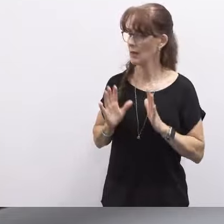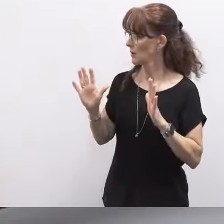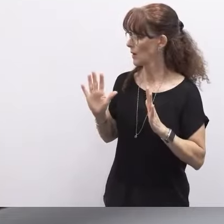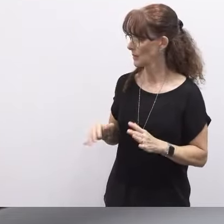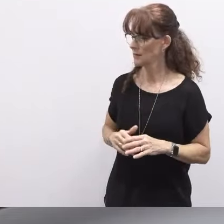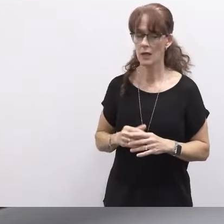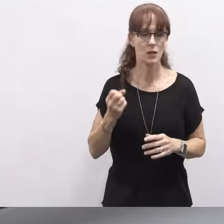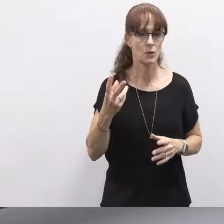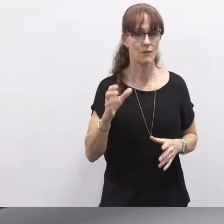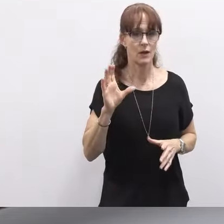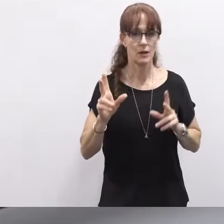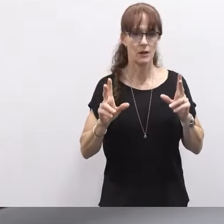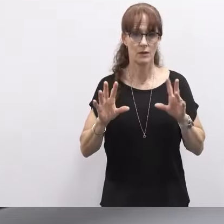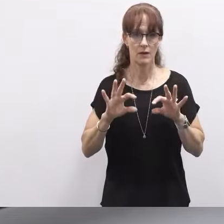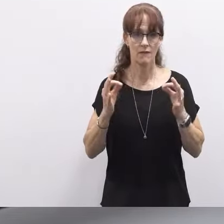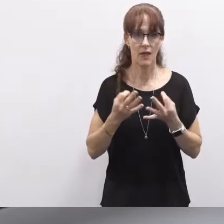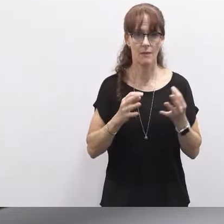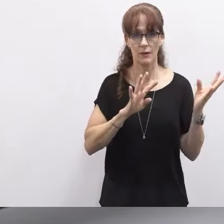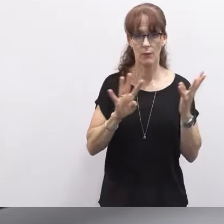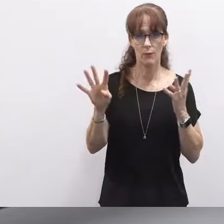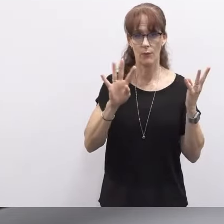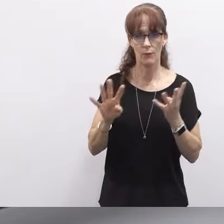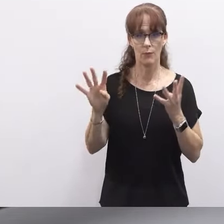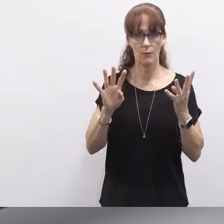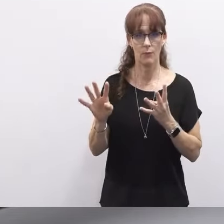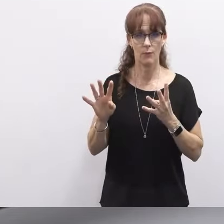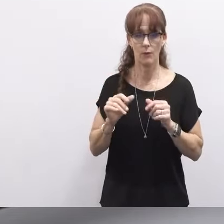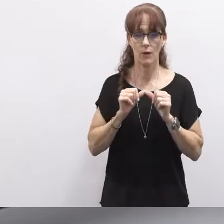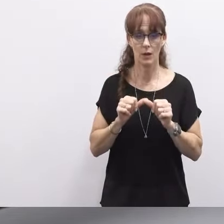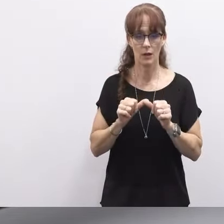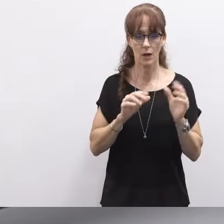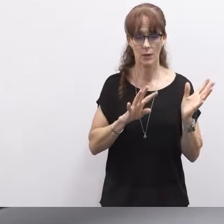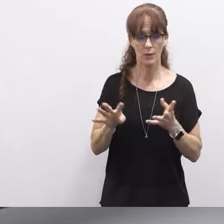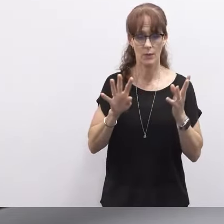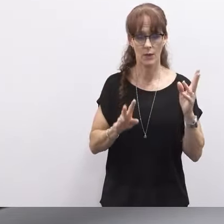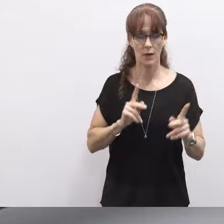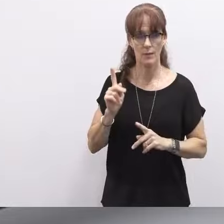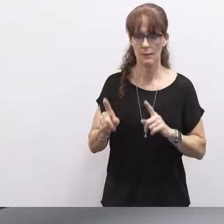... families pass by that booth. And it was a constant stream of folks asking questions